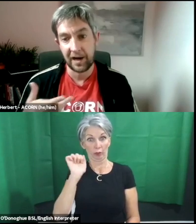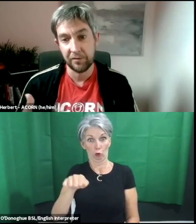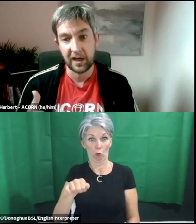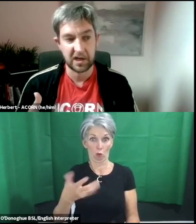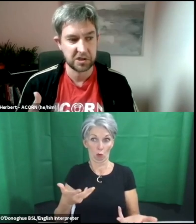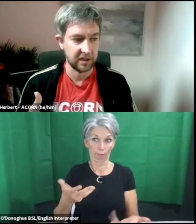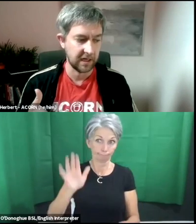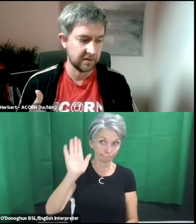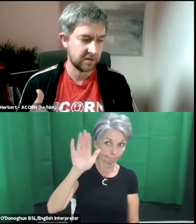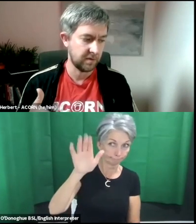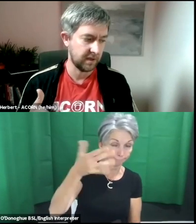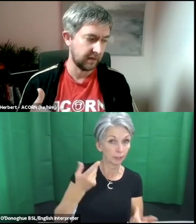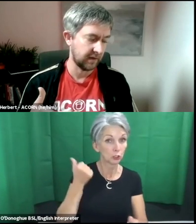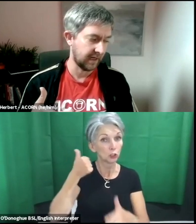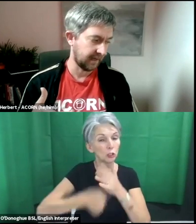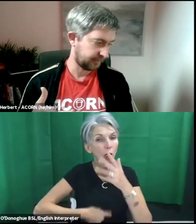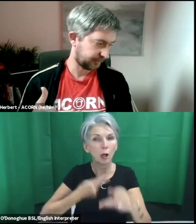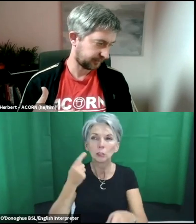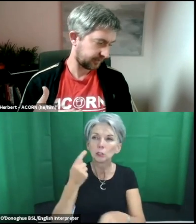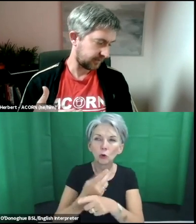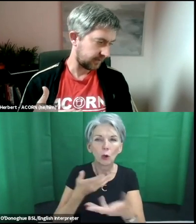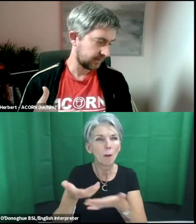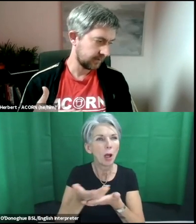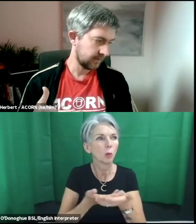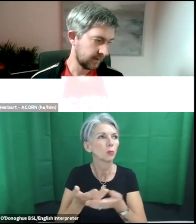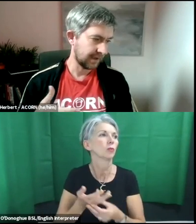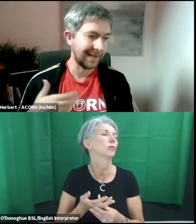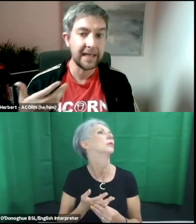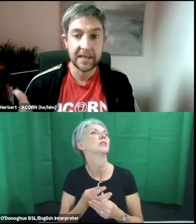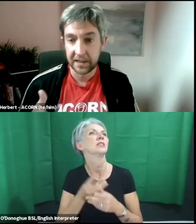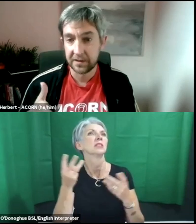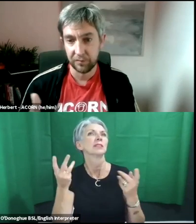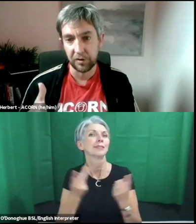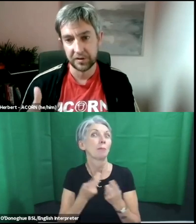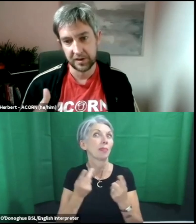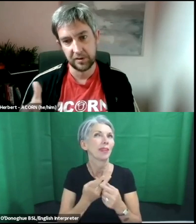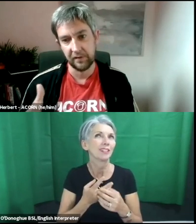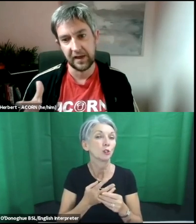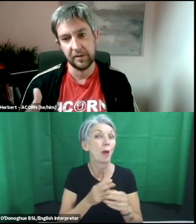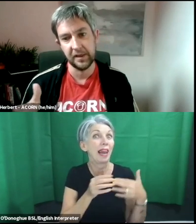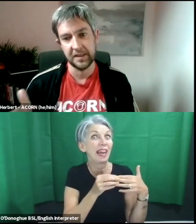around actually something that leads into towards this politicised end,